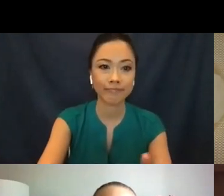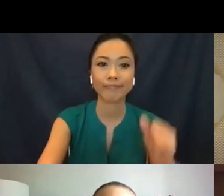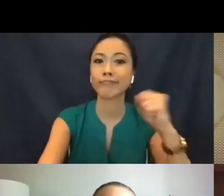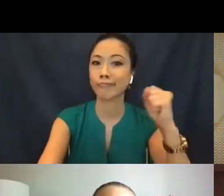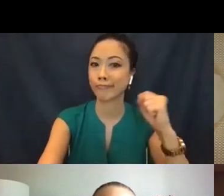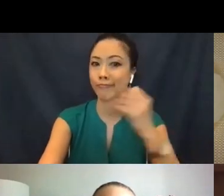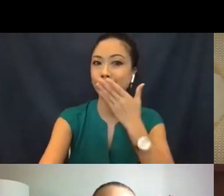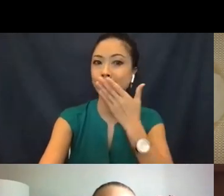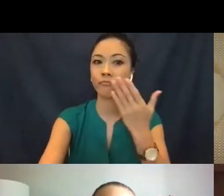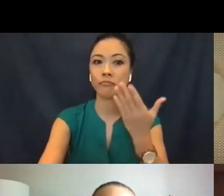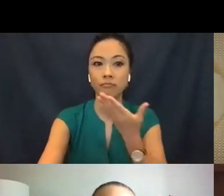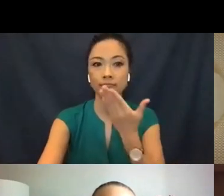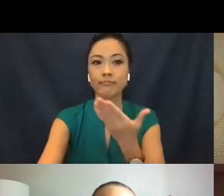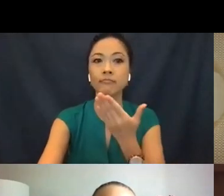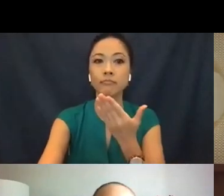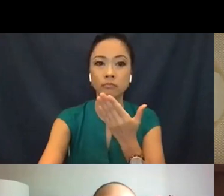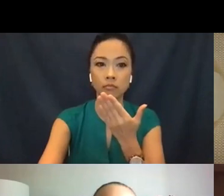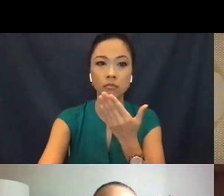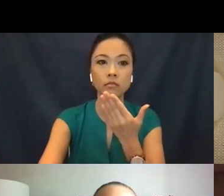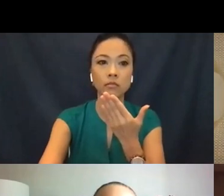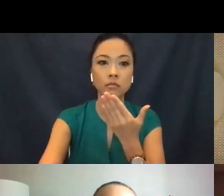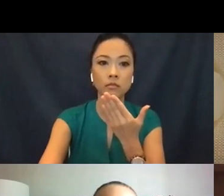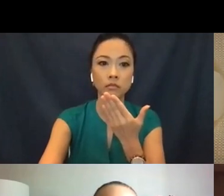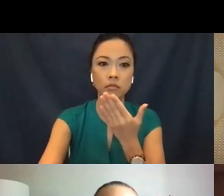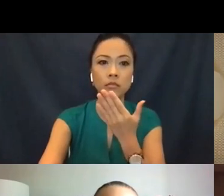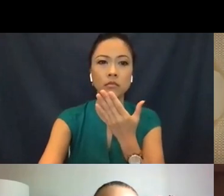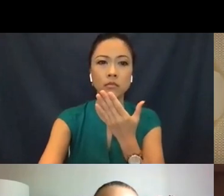the larger dance community. >> ANNA GLASS: Thank you.